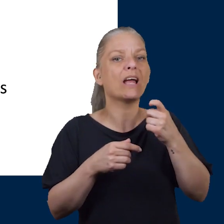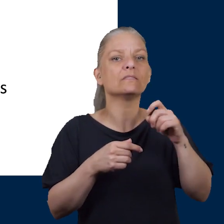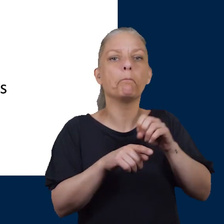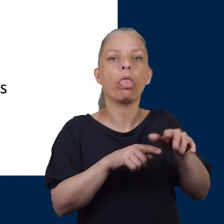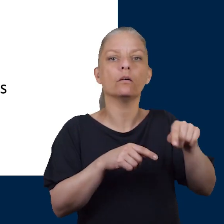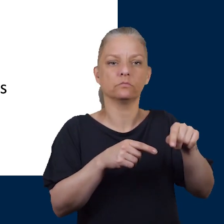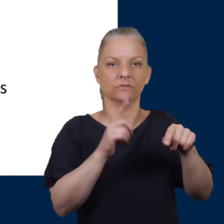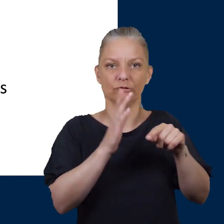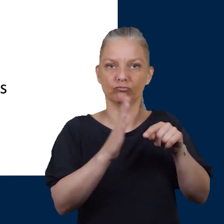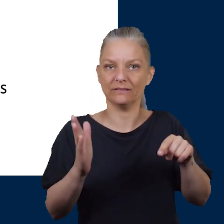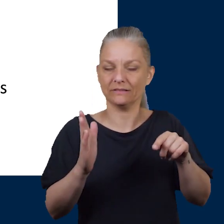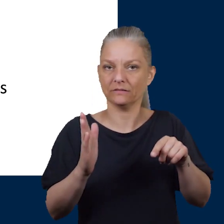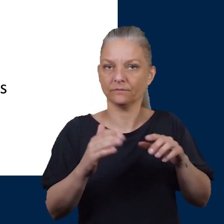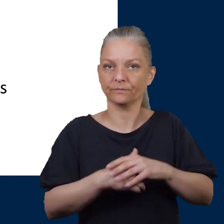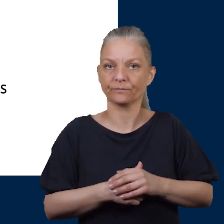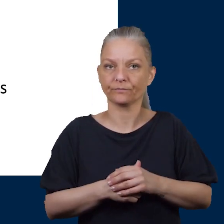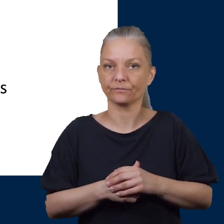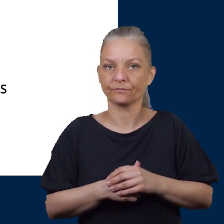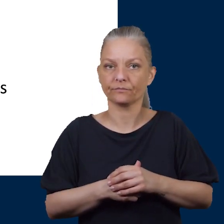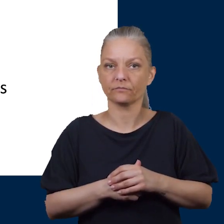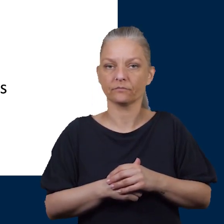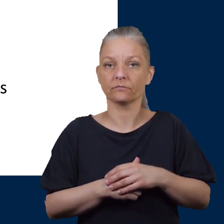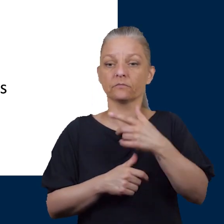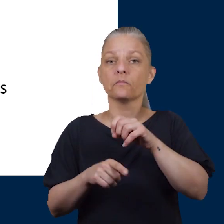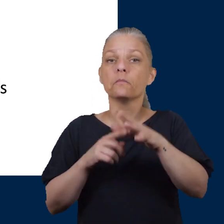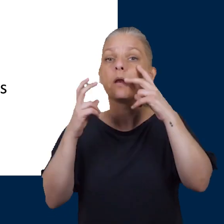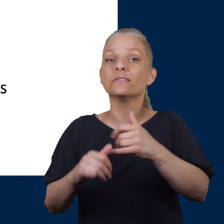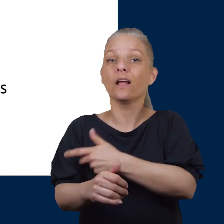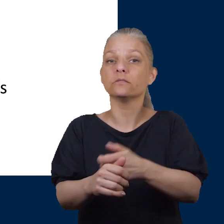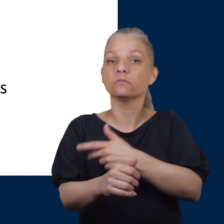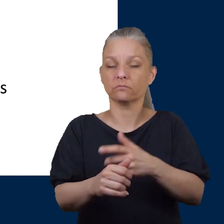This is a blood taste that's taken and sent to the lab in order to measure your glucose levels.